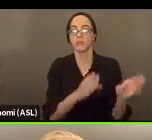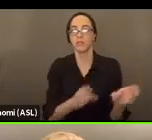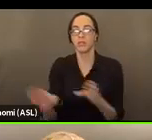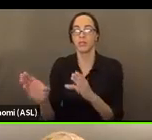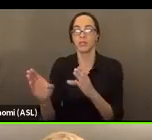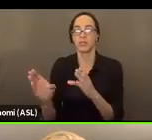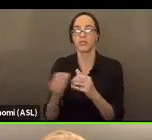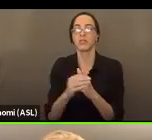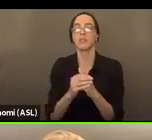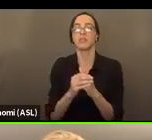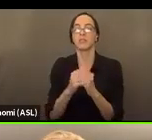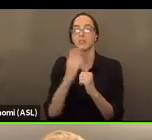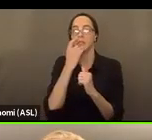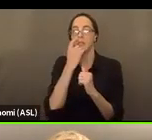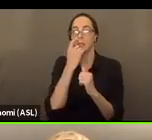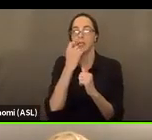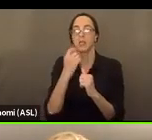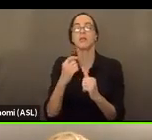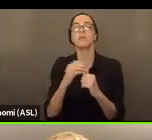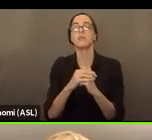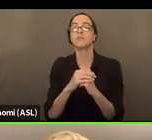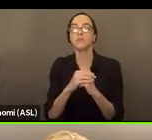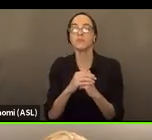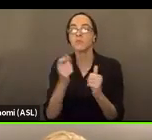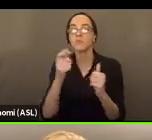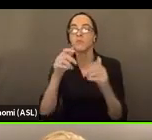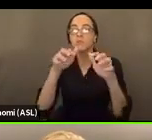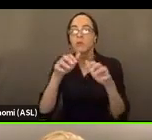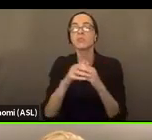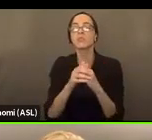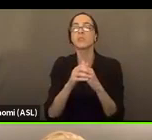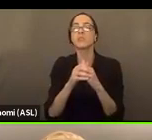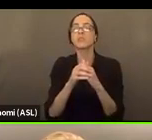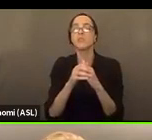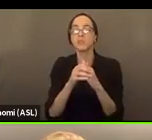i plan to stay with it i'm fearful of those close quarters with family